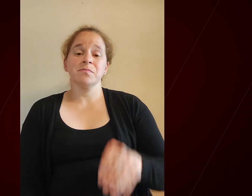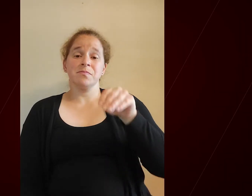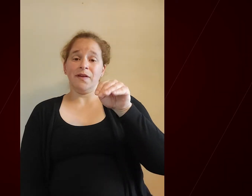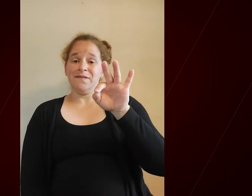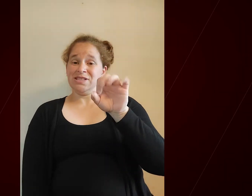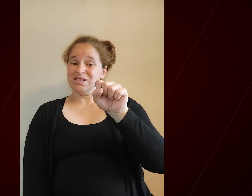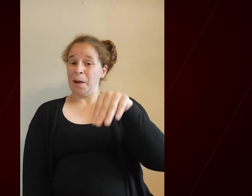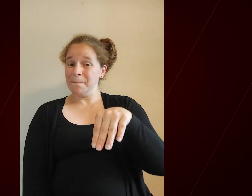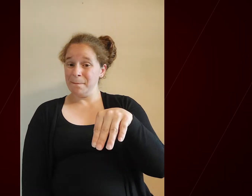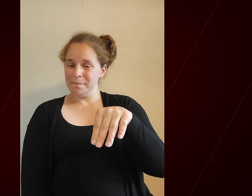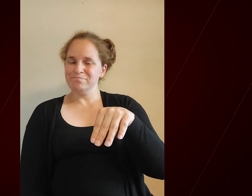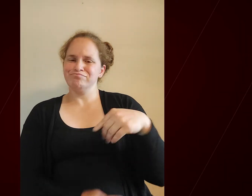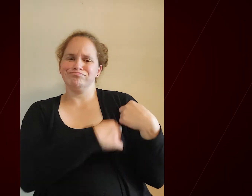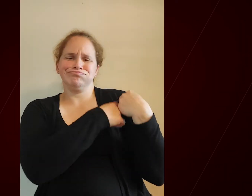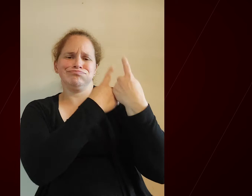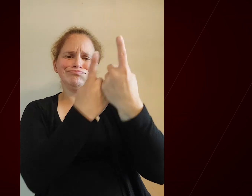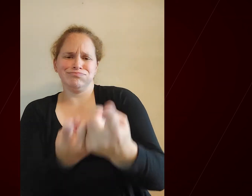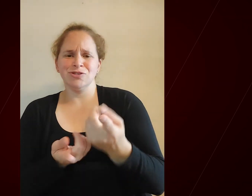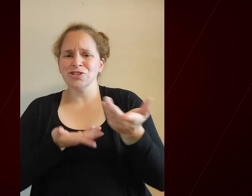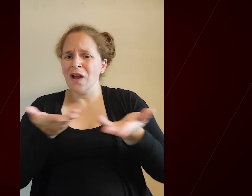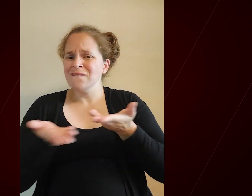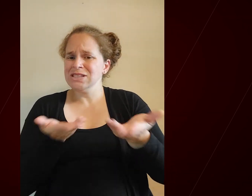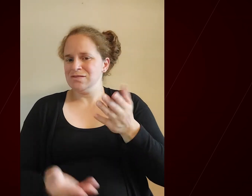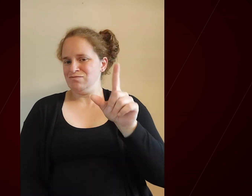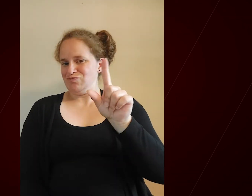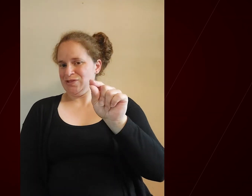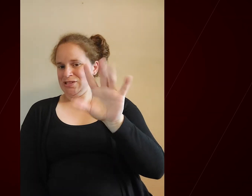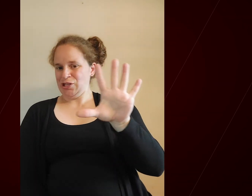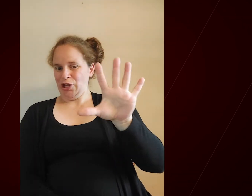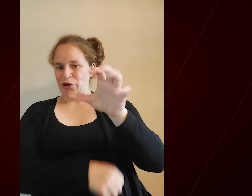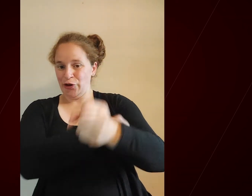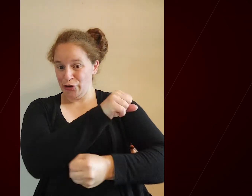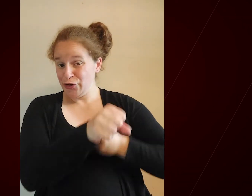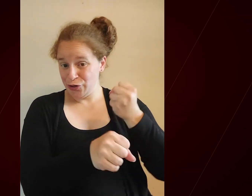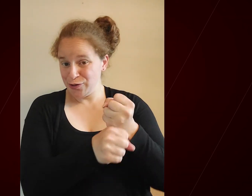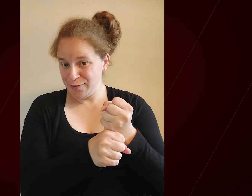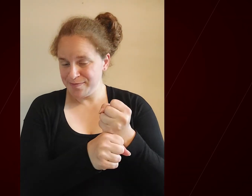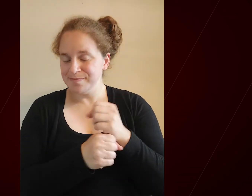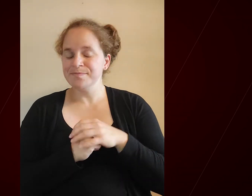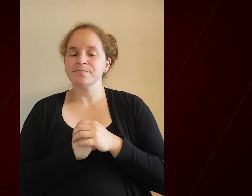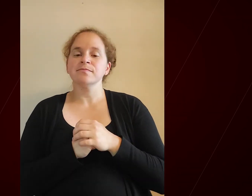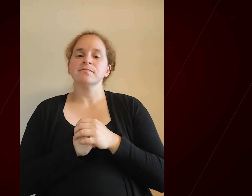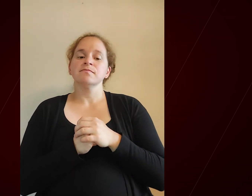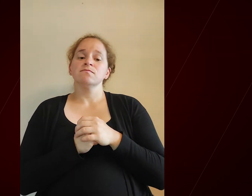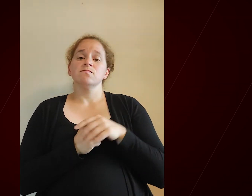MFSM has been providing service for the last 25 years.